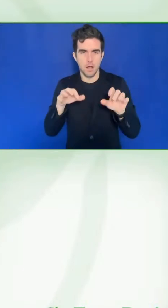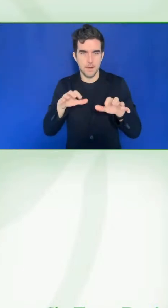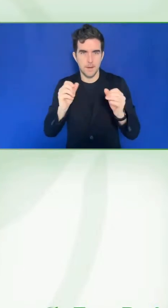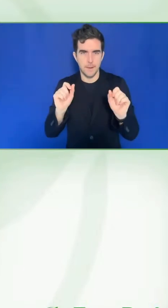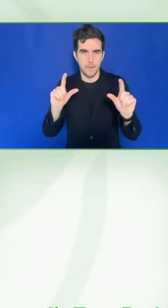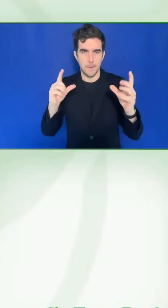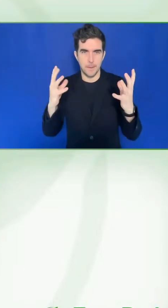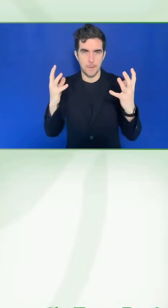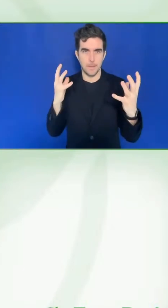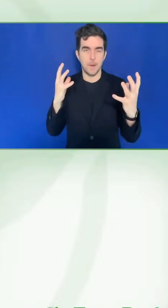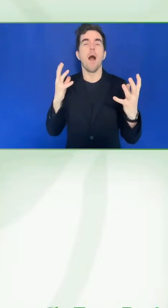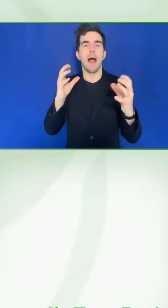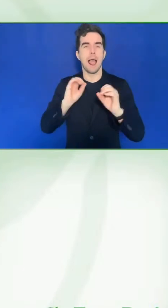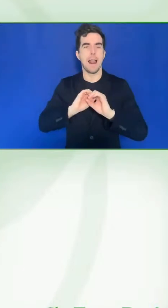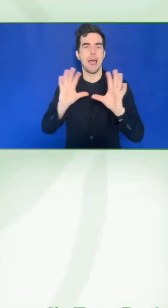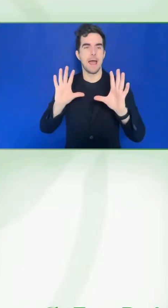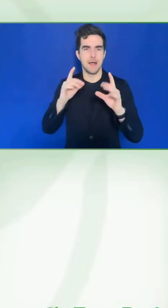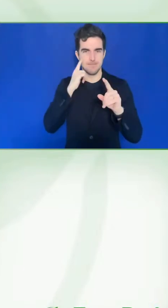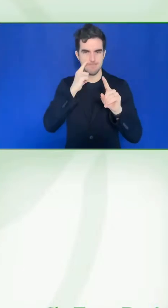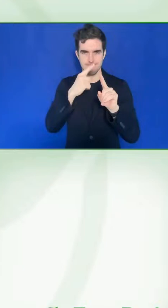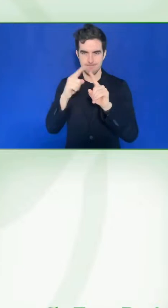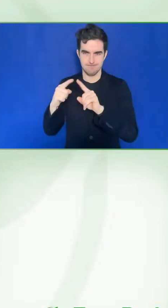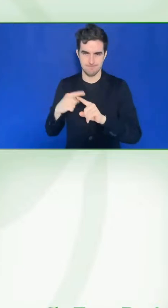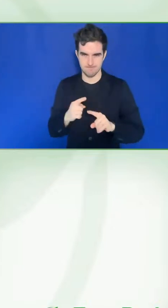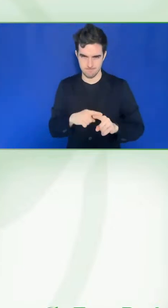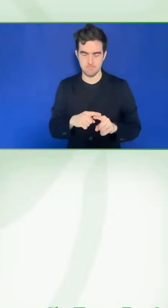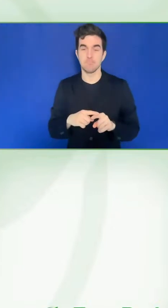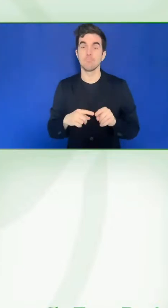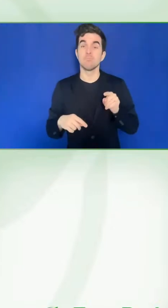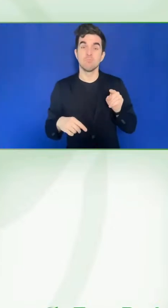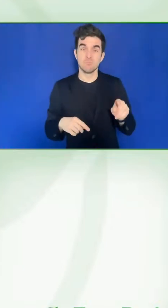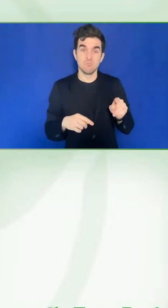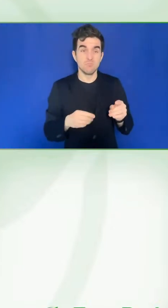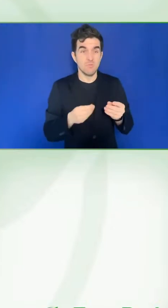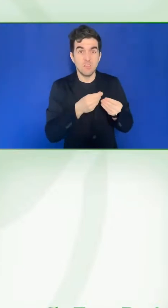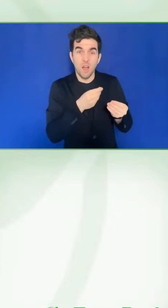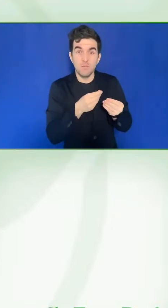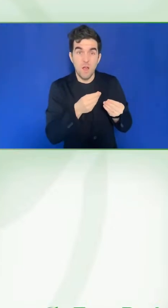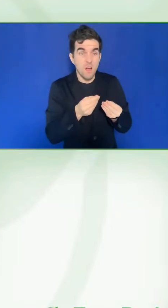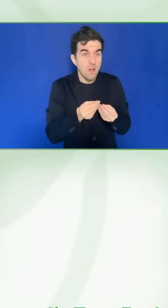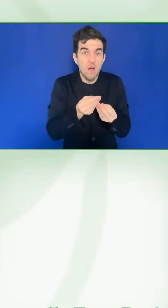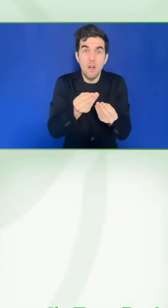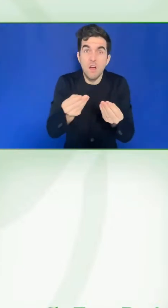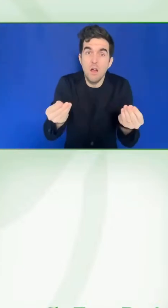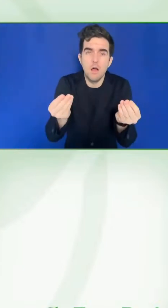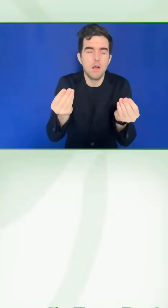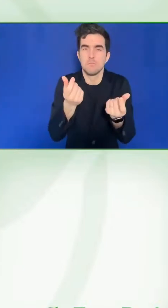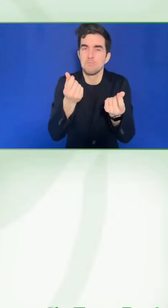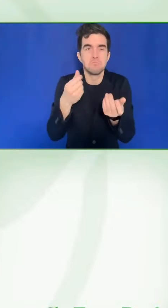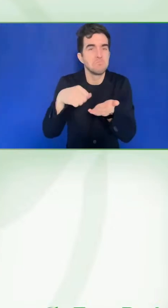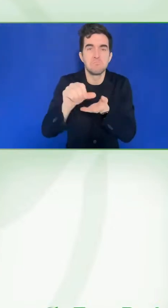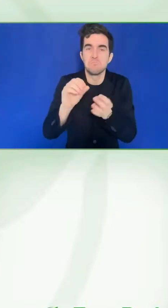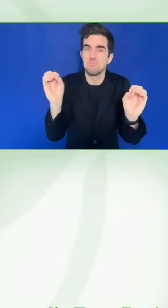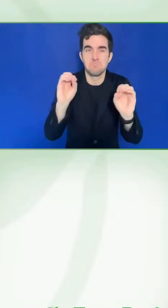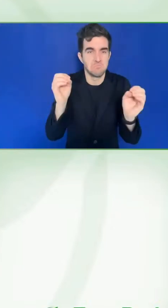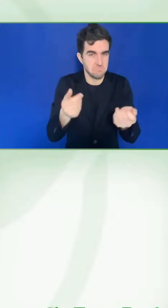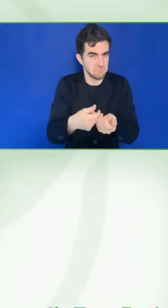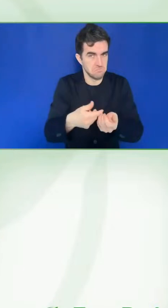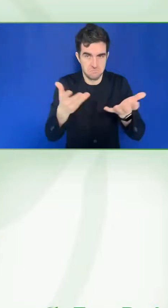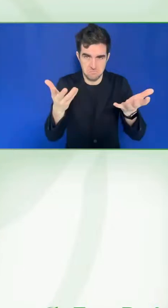It is hugely important, that is why I will stop you, if you interested in any of our